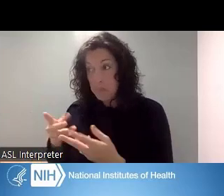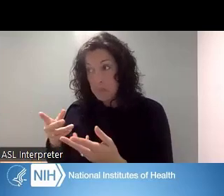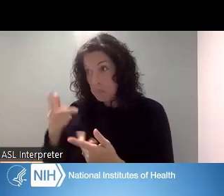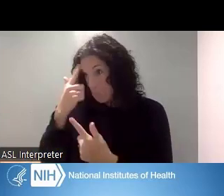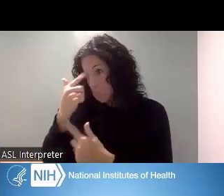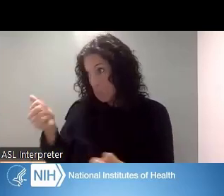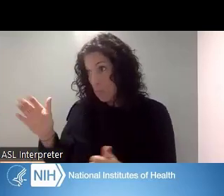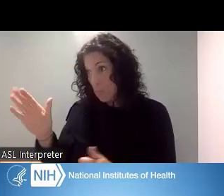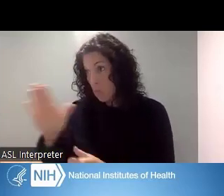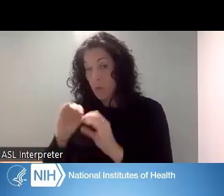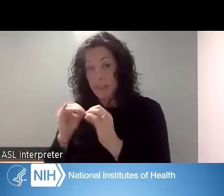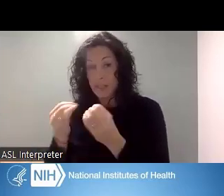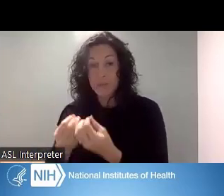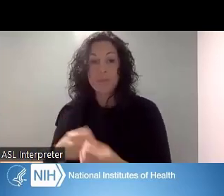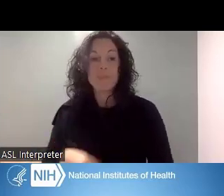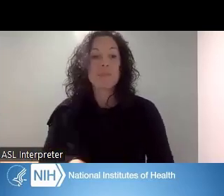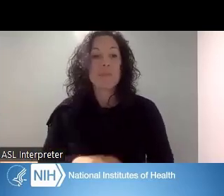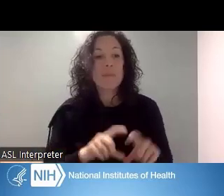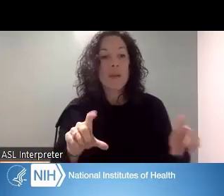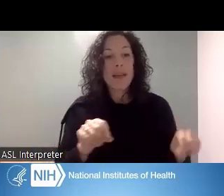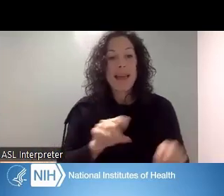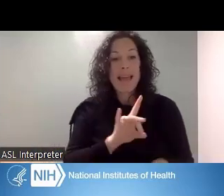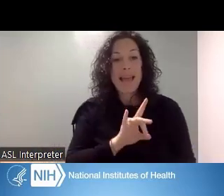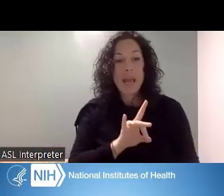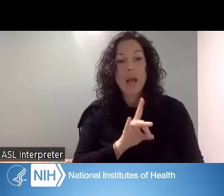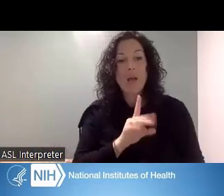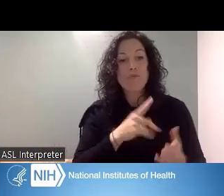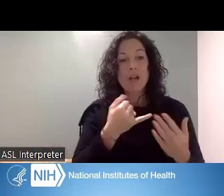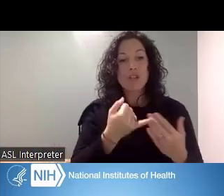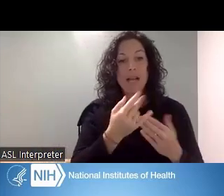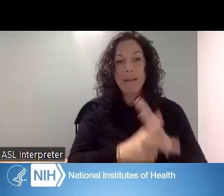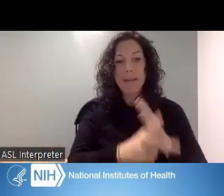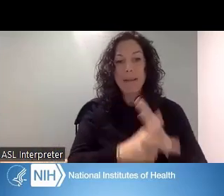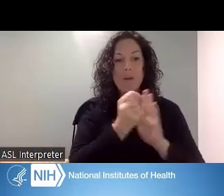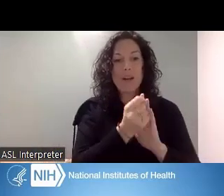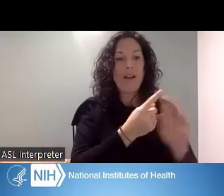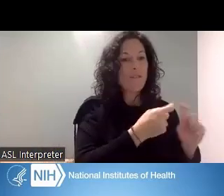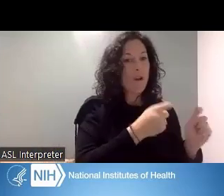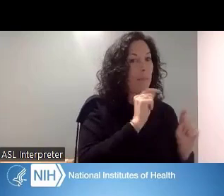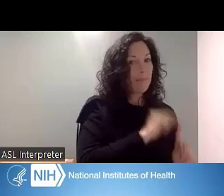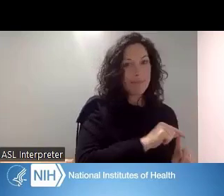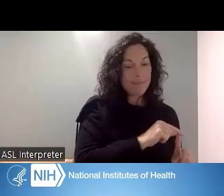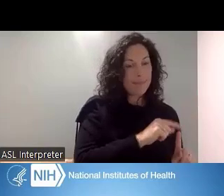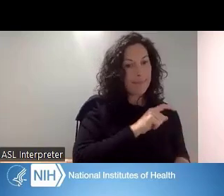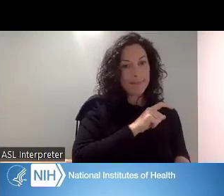Field 8, the project period from and to, in the from field